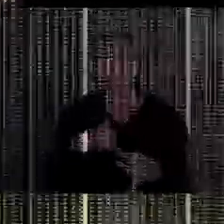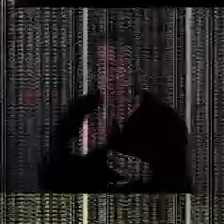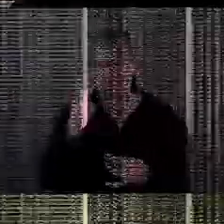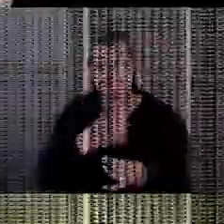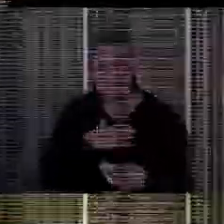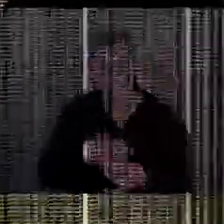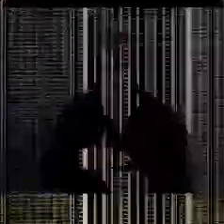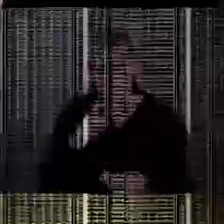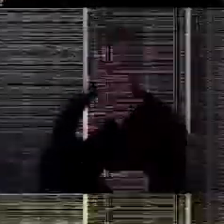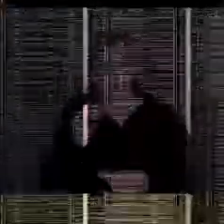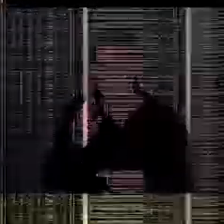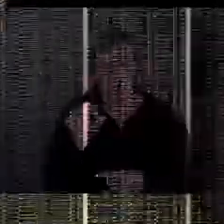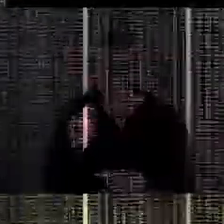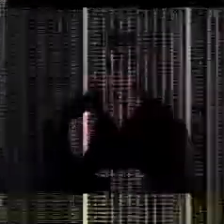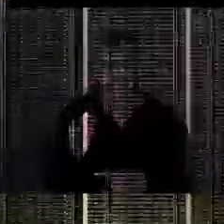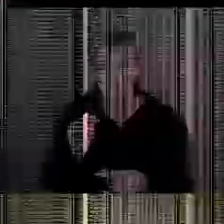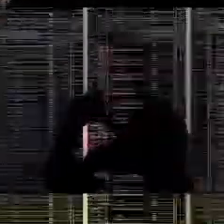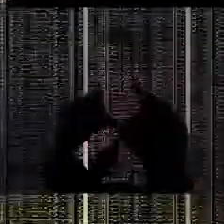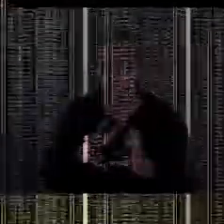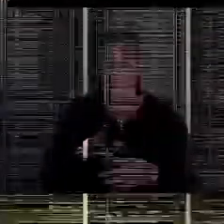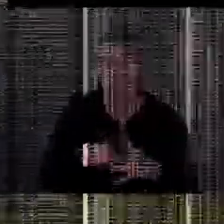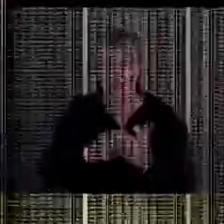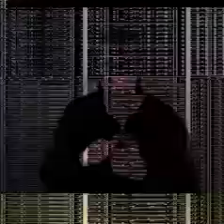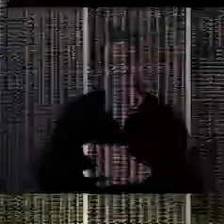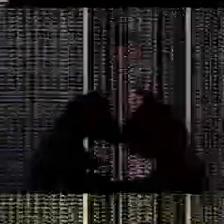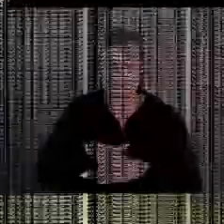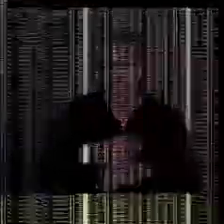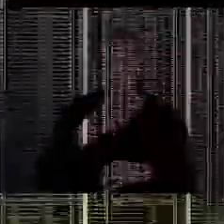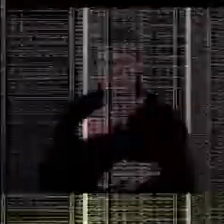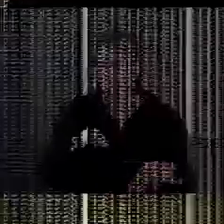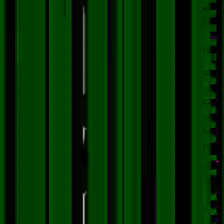an audit and lots of starting on the basics where you explain all text over and over,